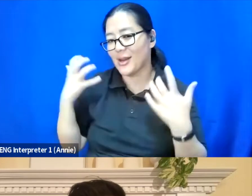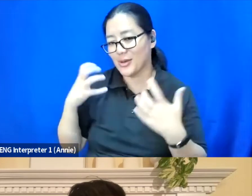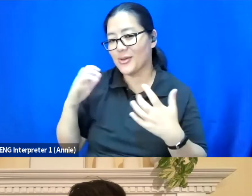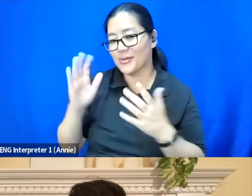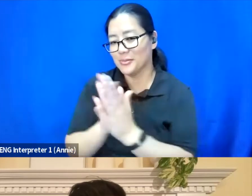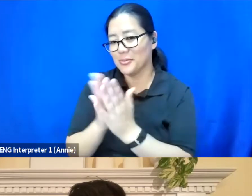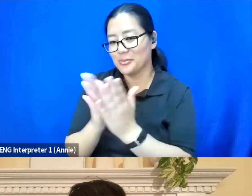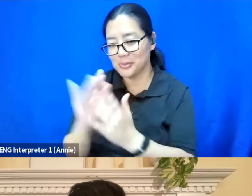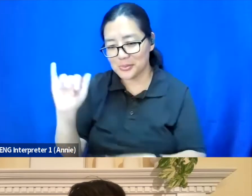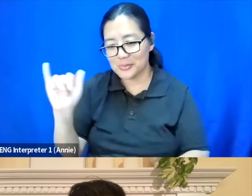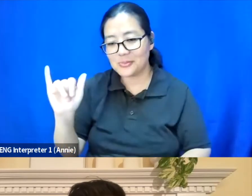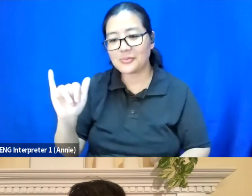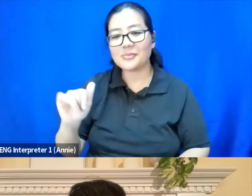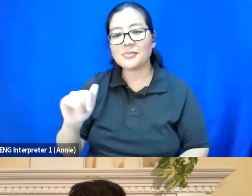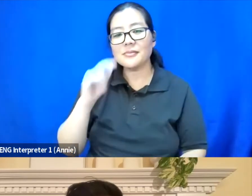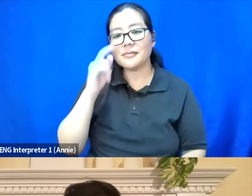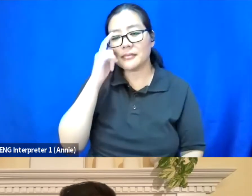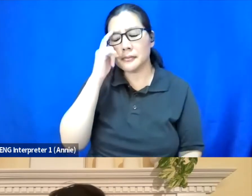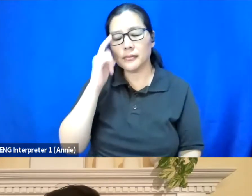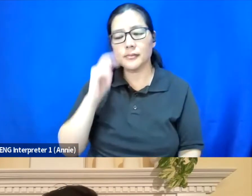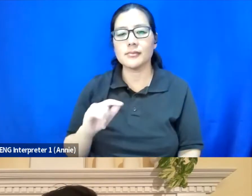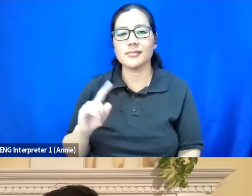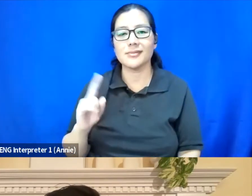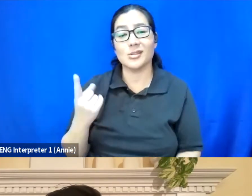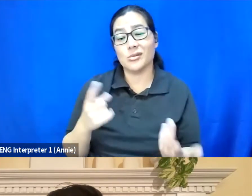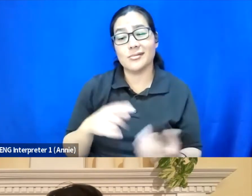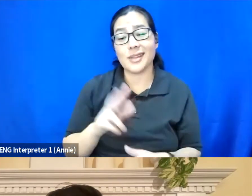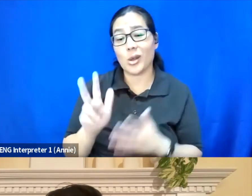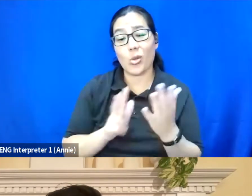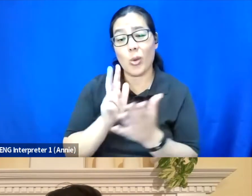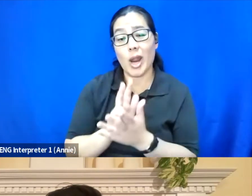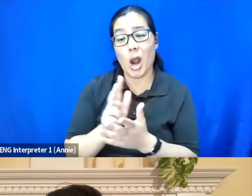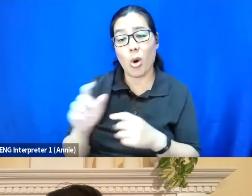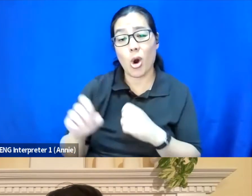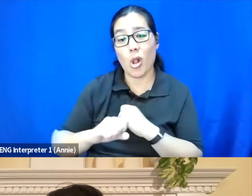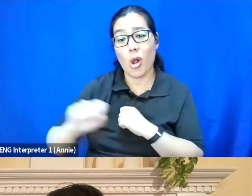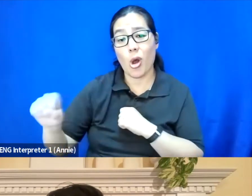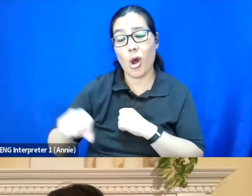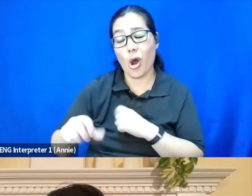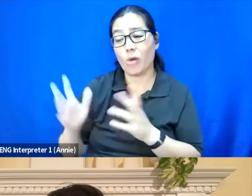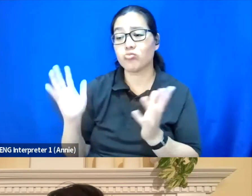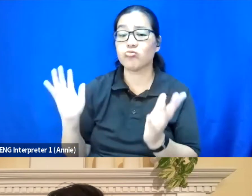but it's not a constant disability, disability, disability.